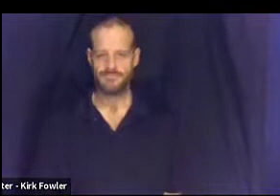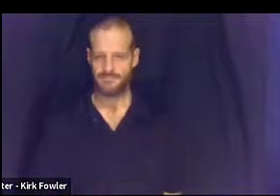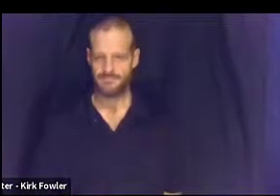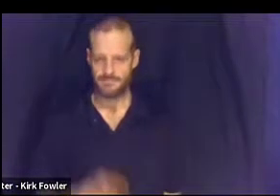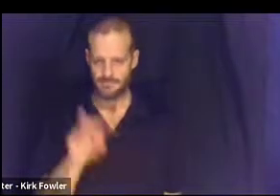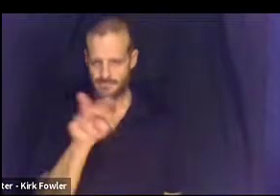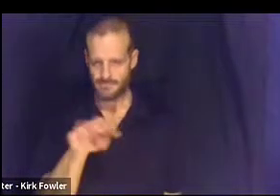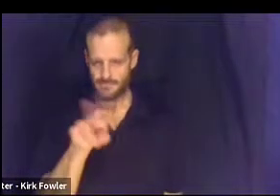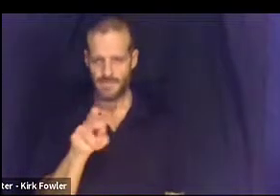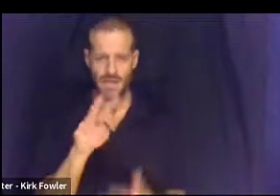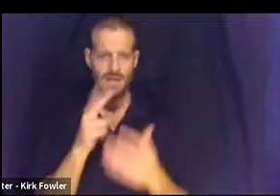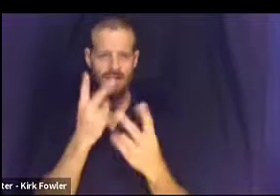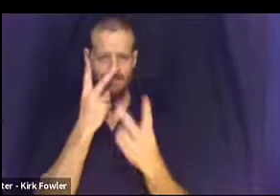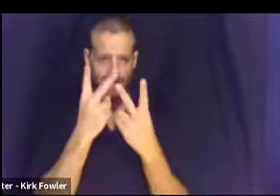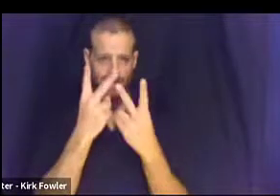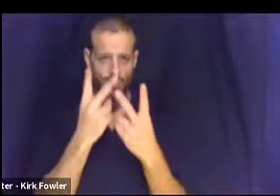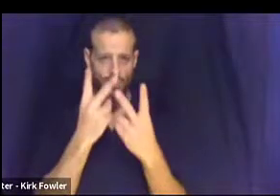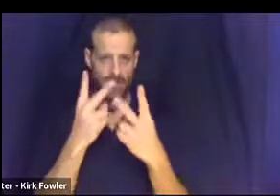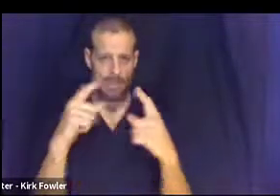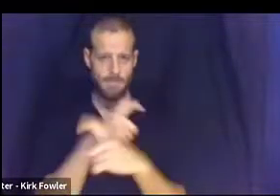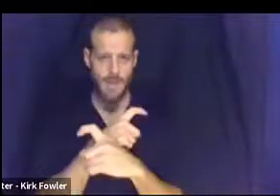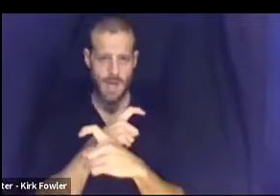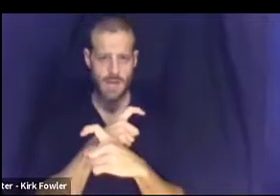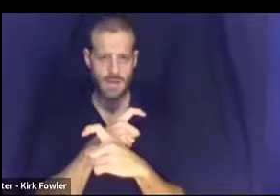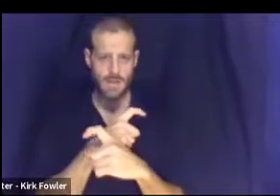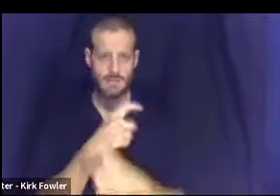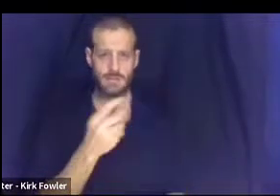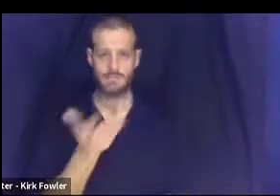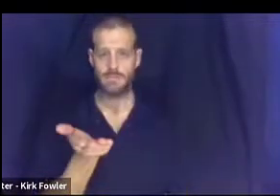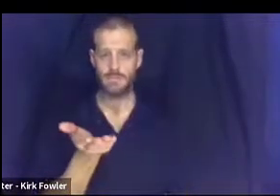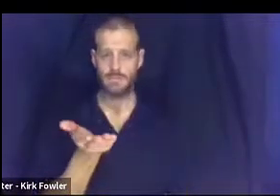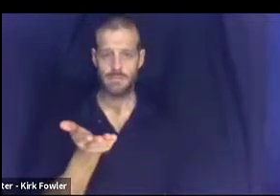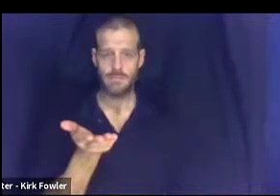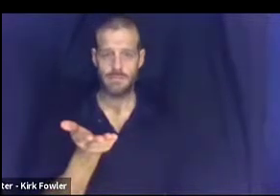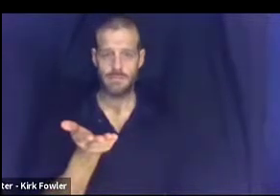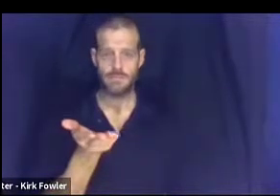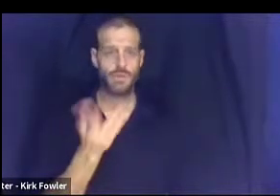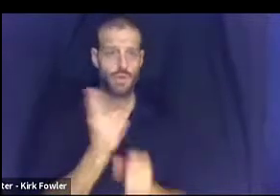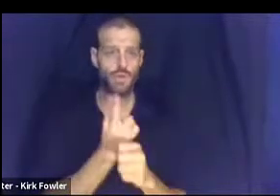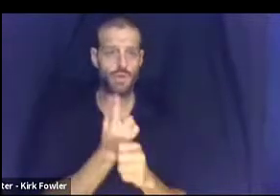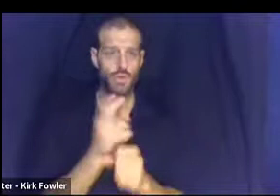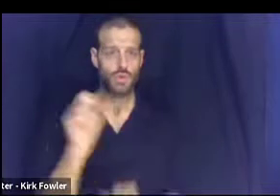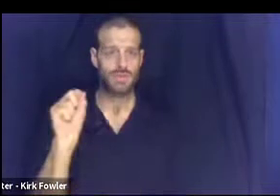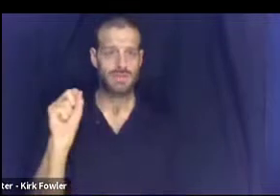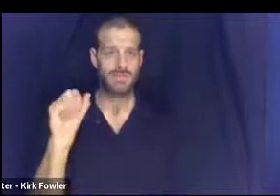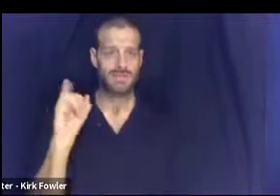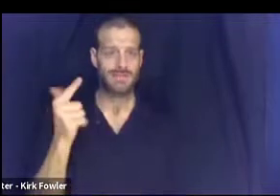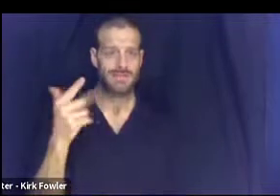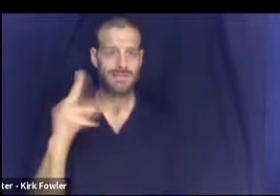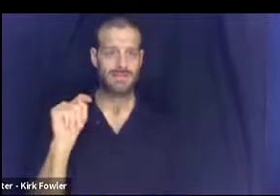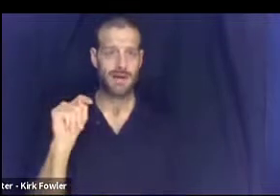just as visually complex to use sight words themselves that are anchored or highlighted with unique colors?